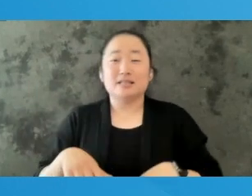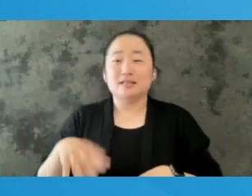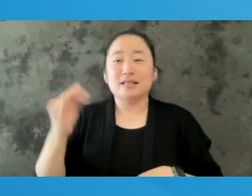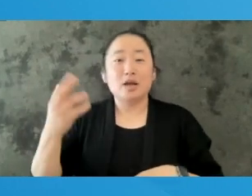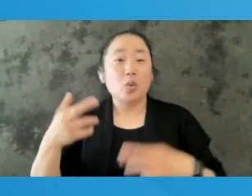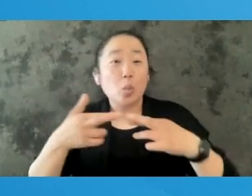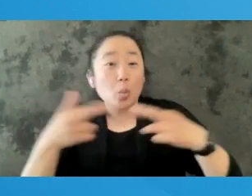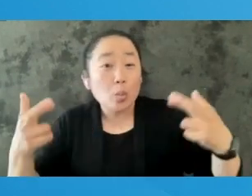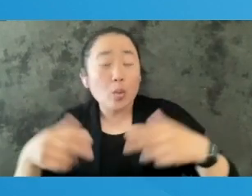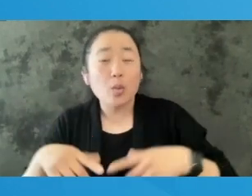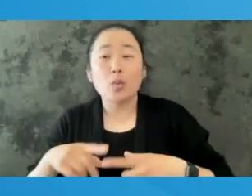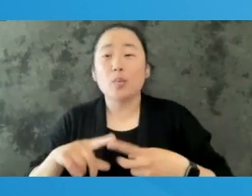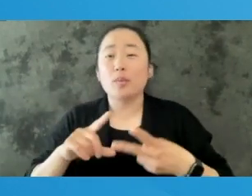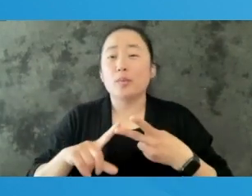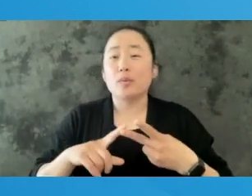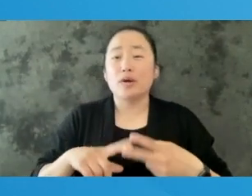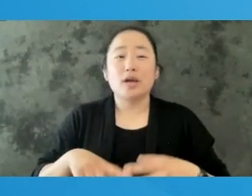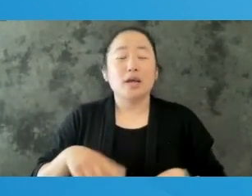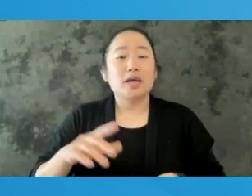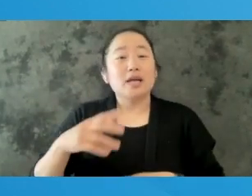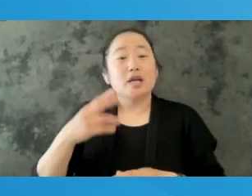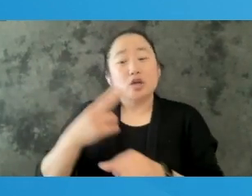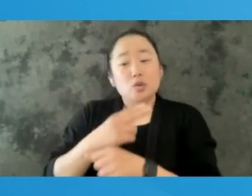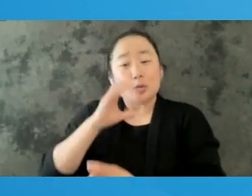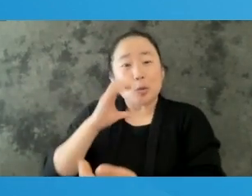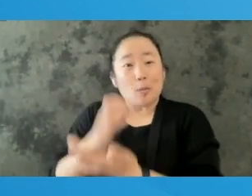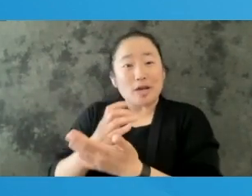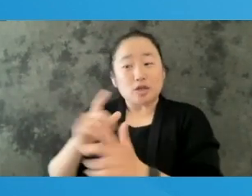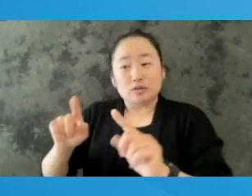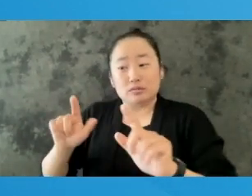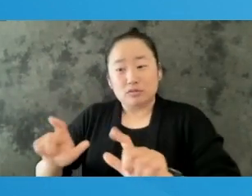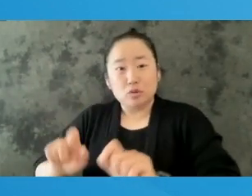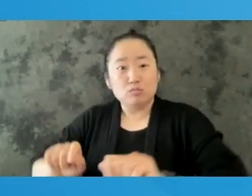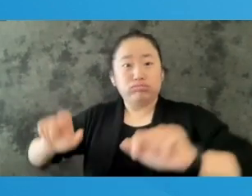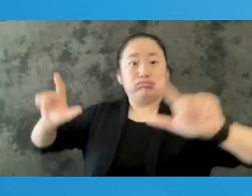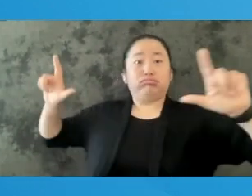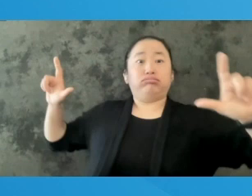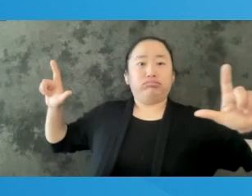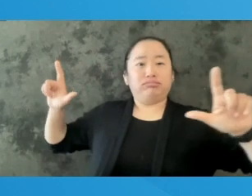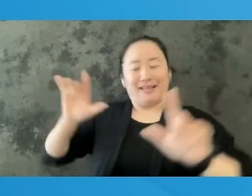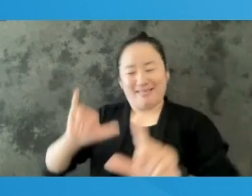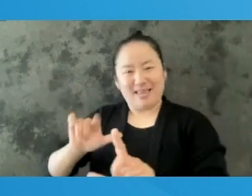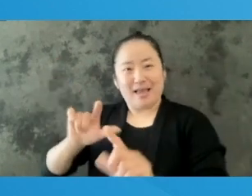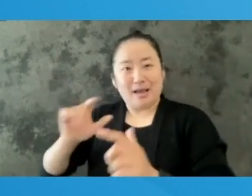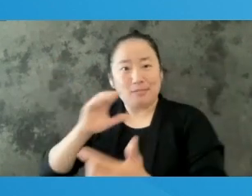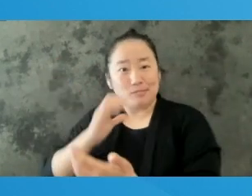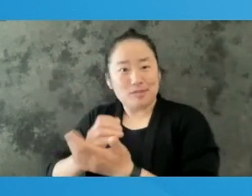and a photo reproduction of another painting, which we'll get to in just a bit.